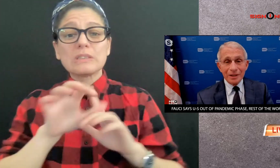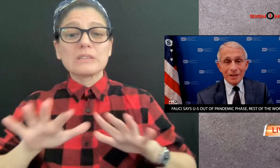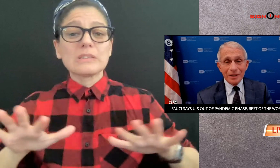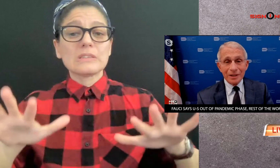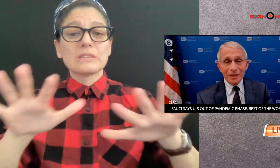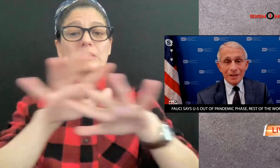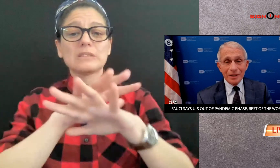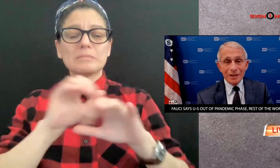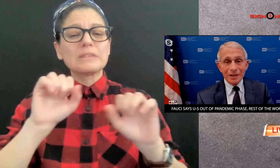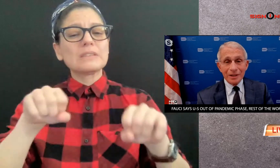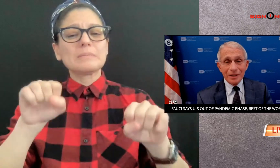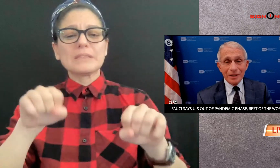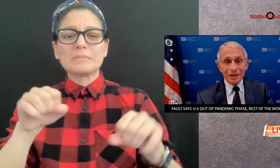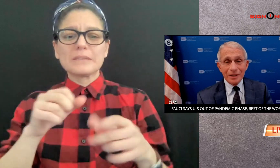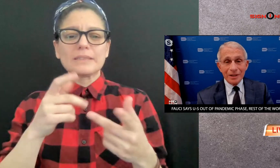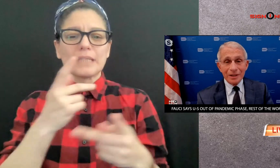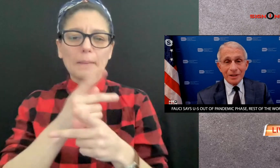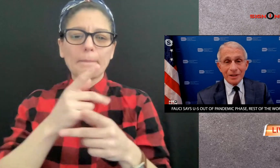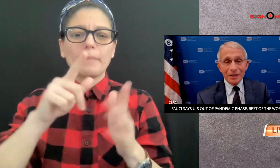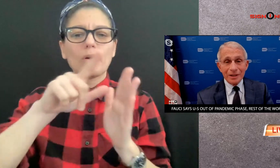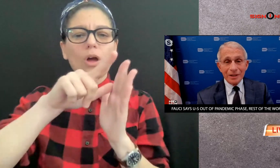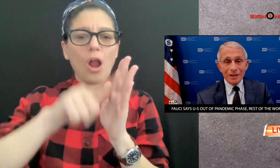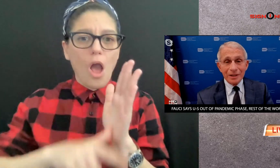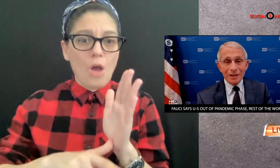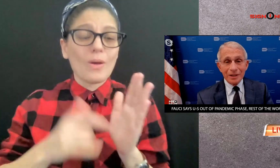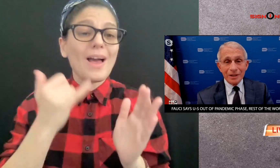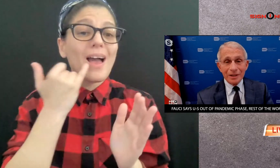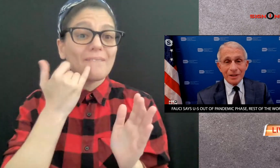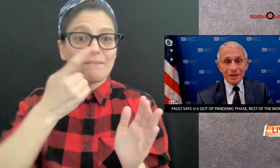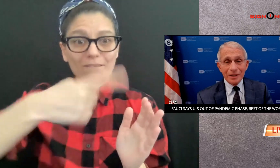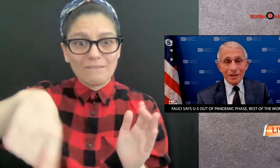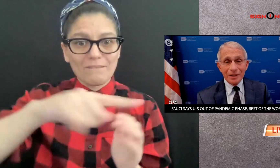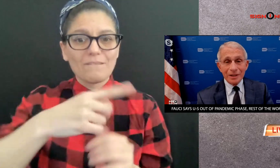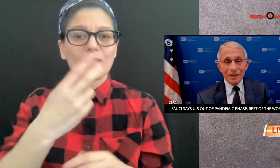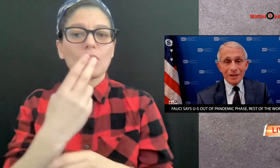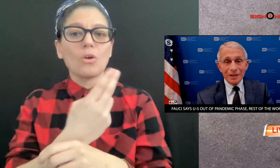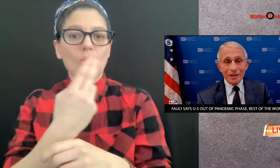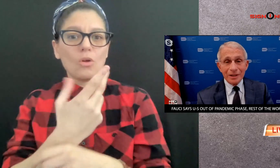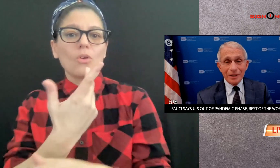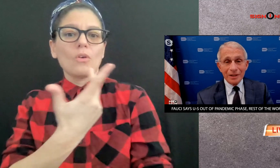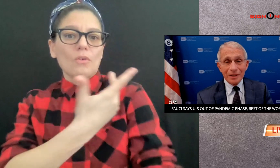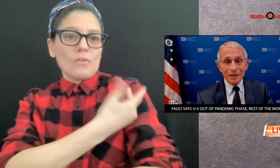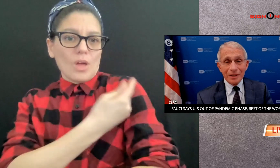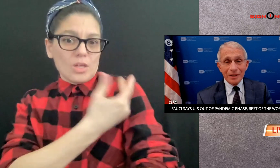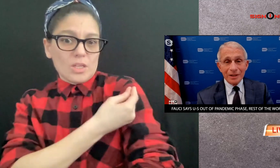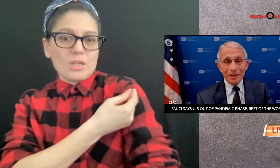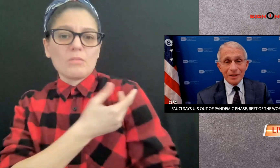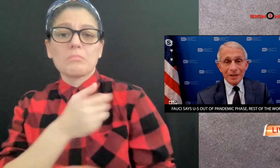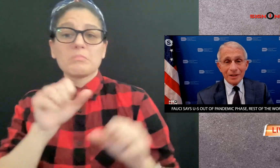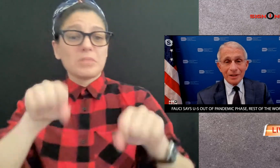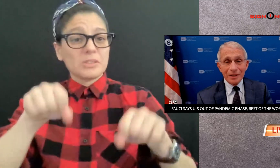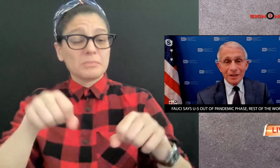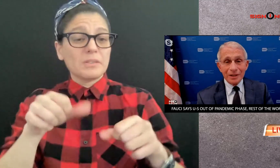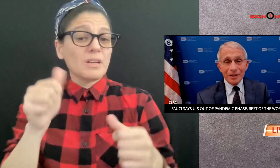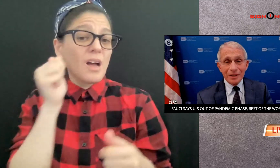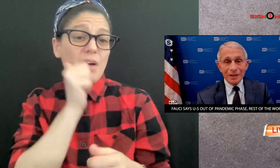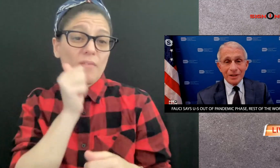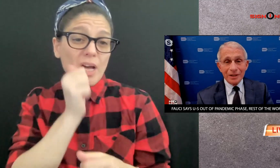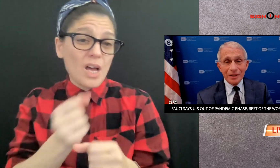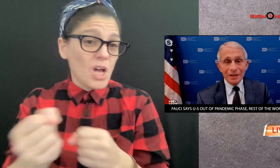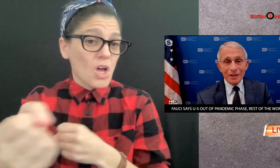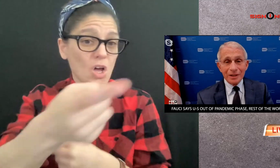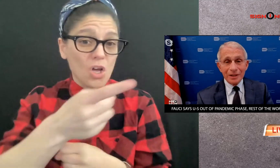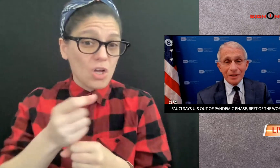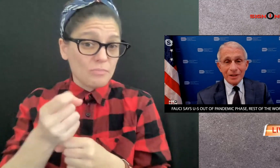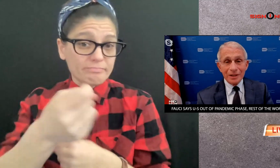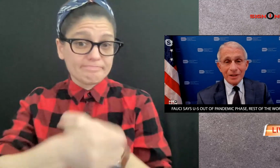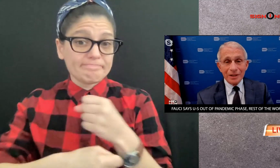but the level of virus in society could be very low if people are vaccinated possibly every year